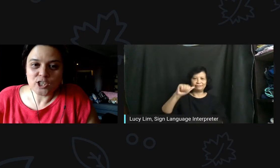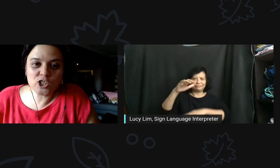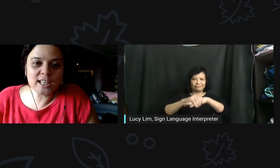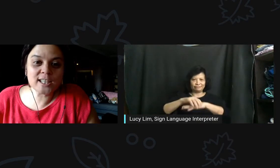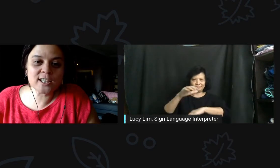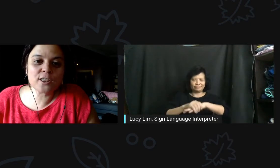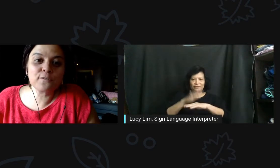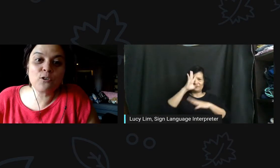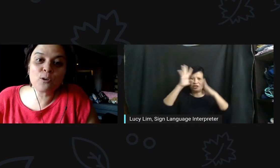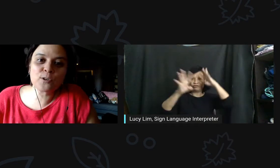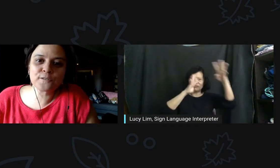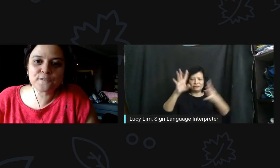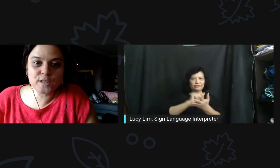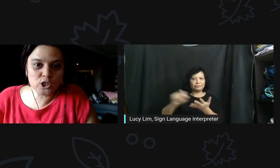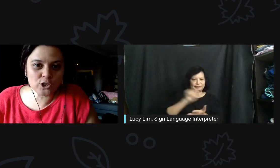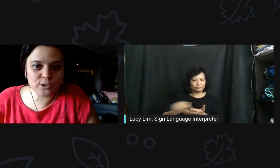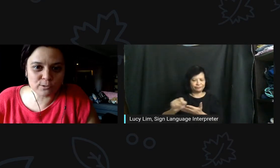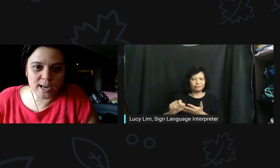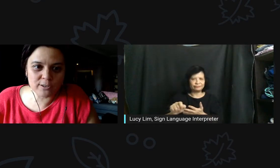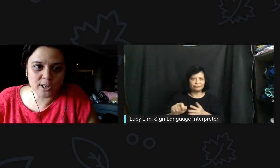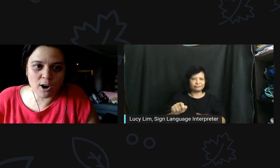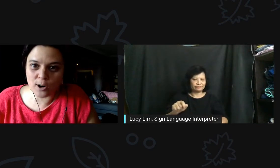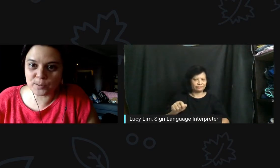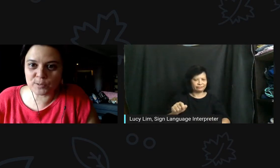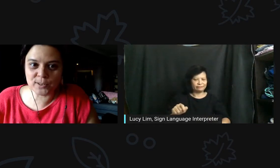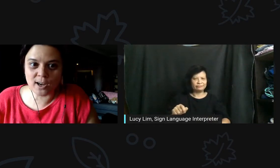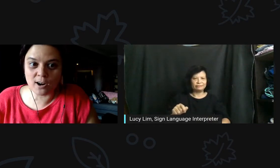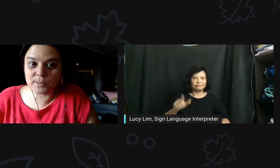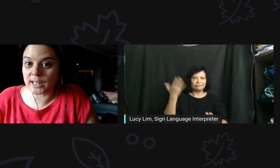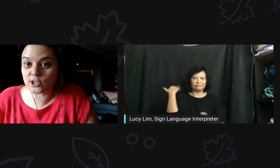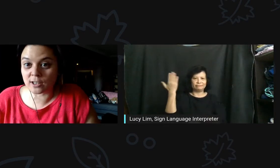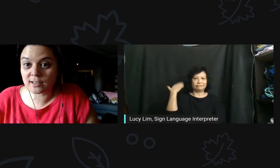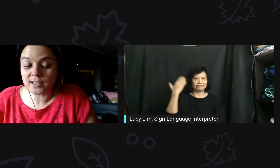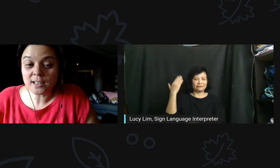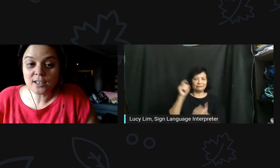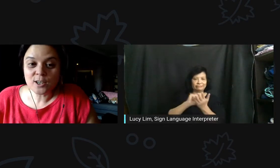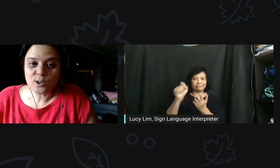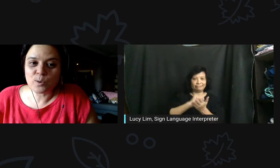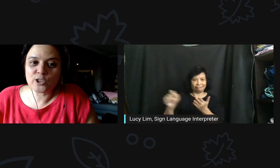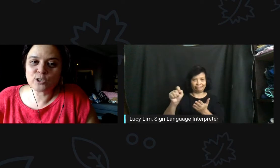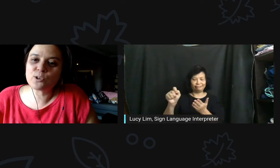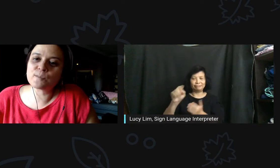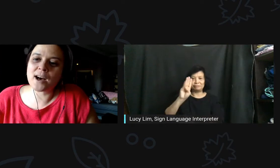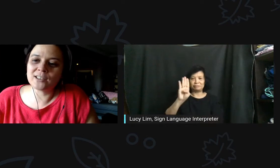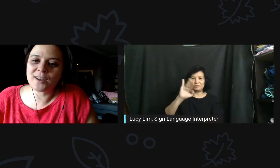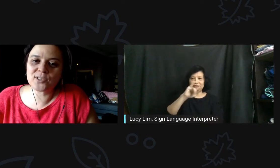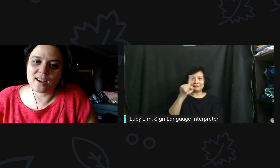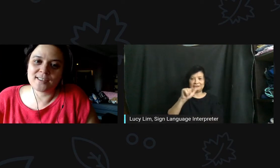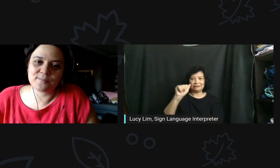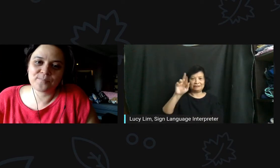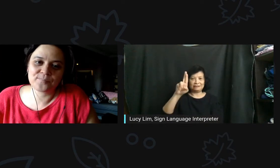She is the former Features Writer at Harper's BAZAAR Malaysia where she wrote about lifestyle.